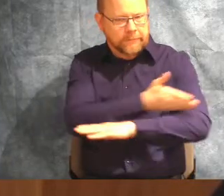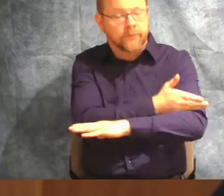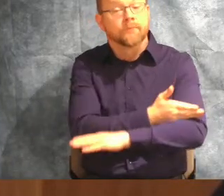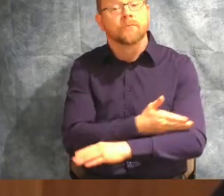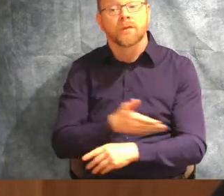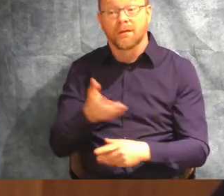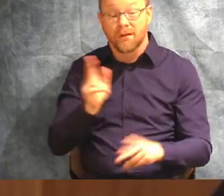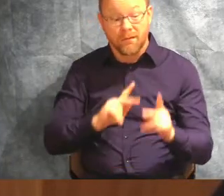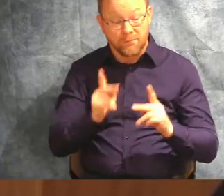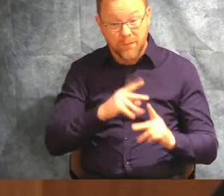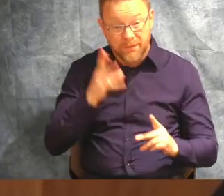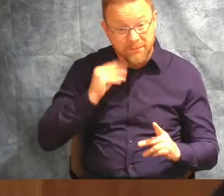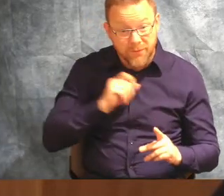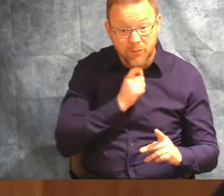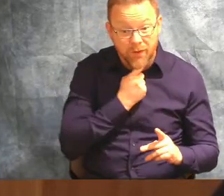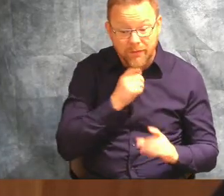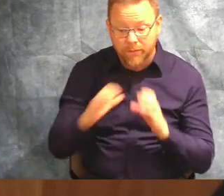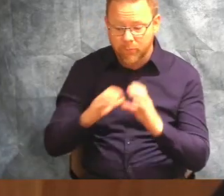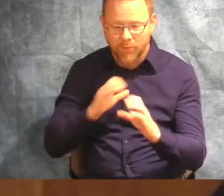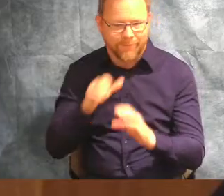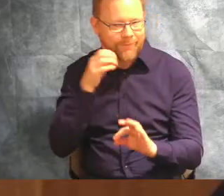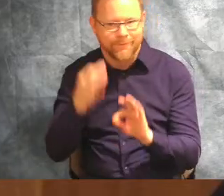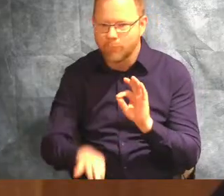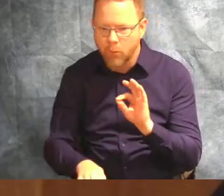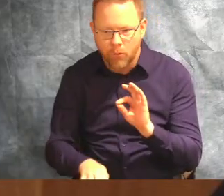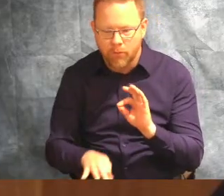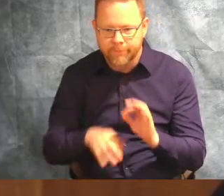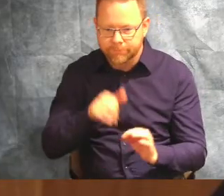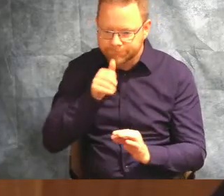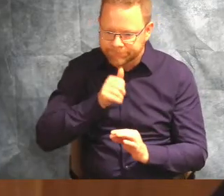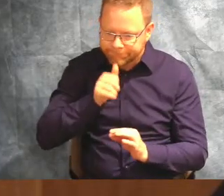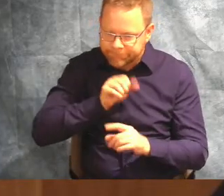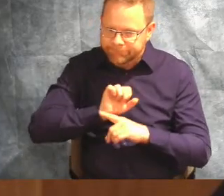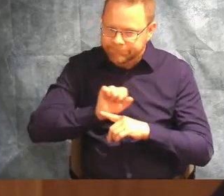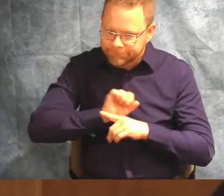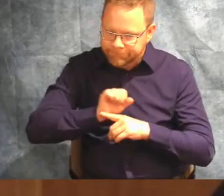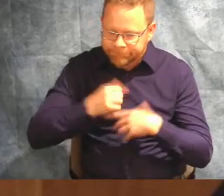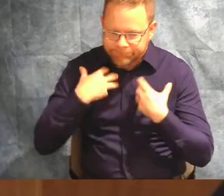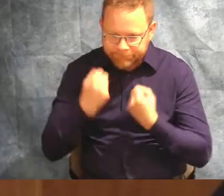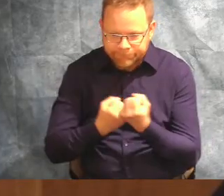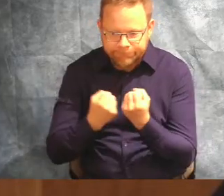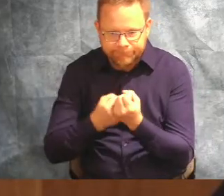communication is not always simple. It takes patience, practice, courage, and support.